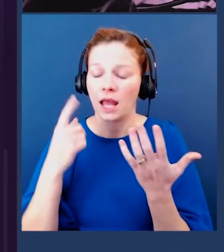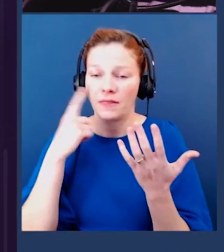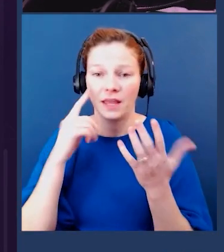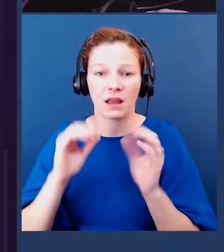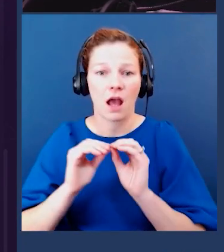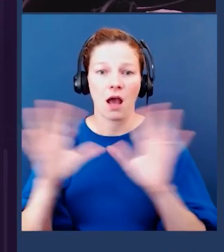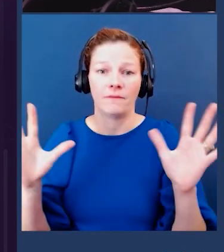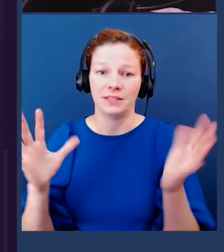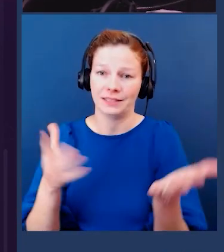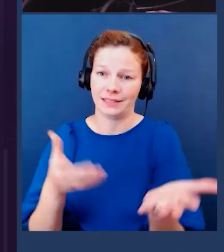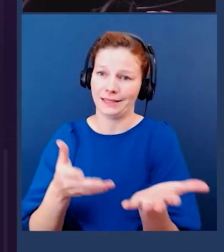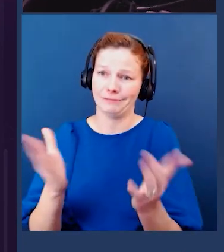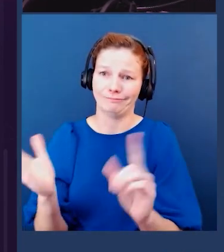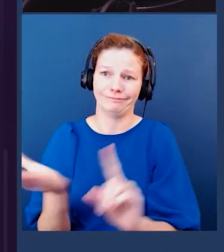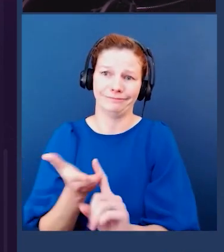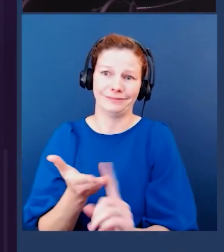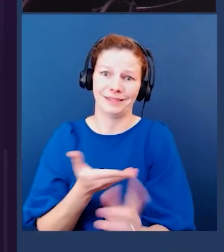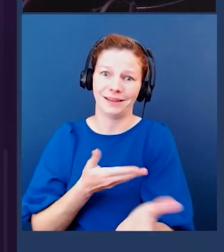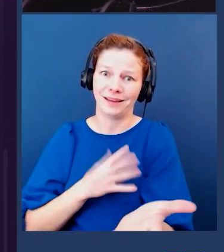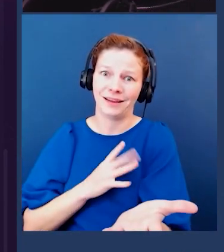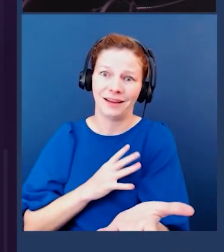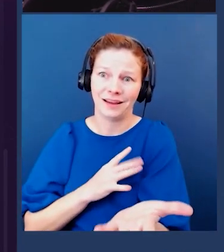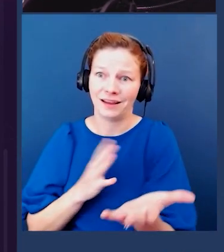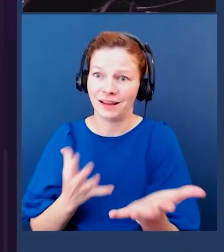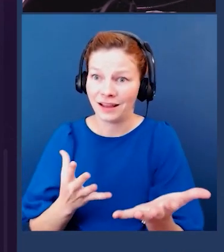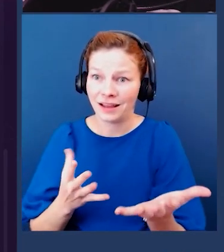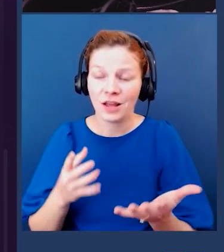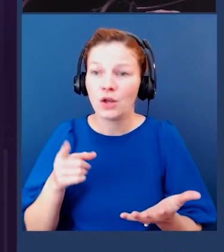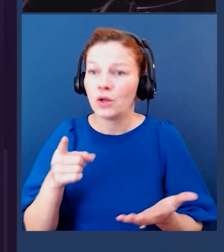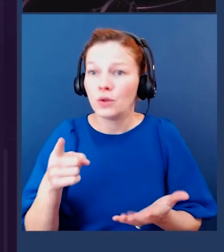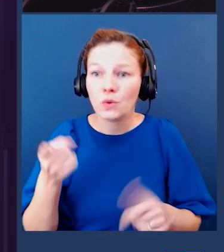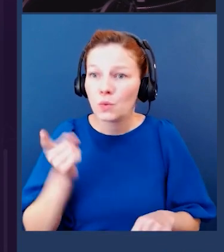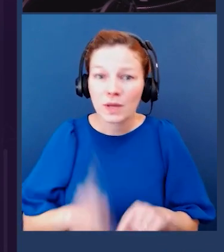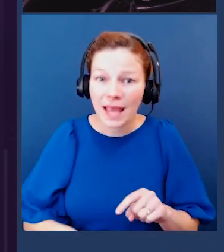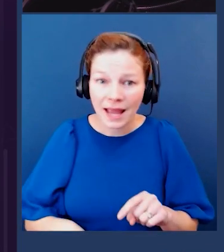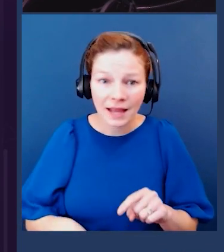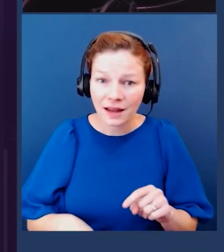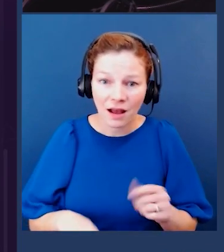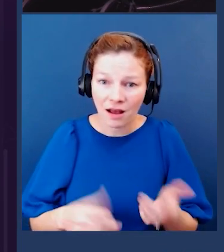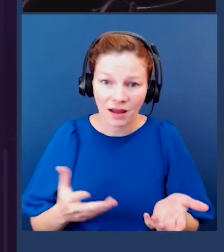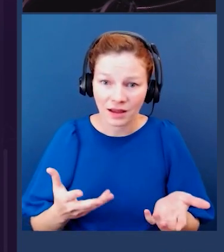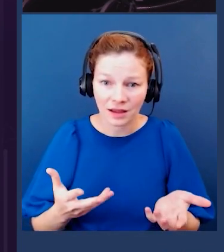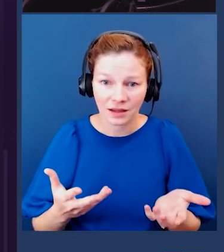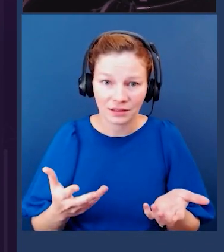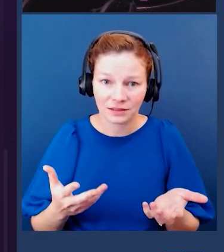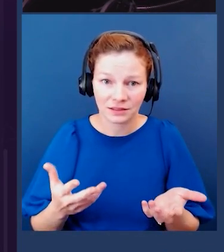And this, you cannot develop a game honestly without that kind of backend.